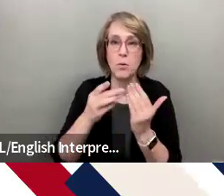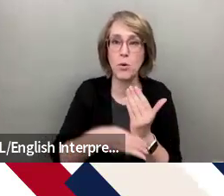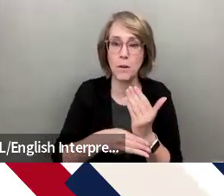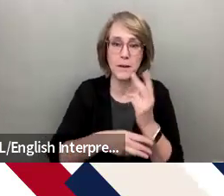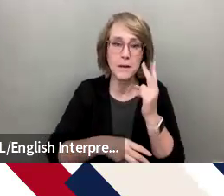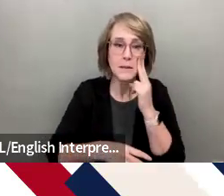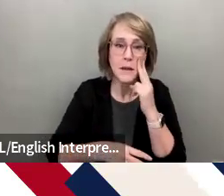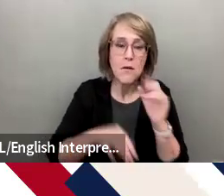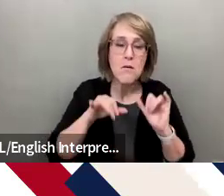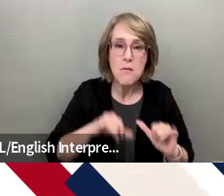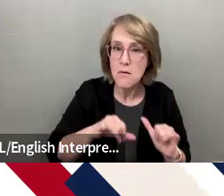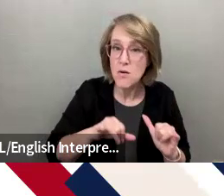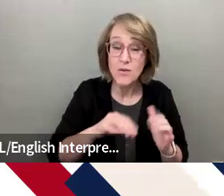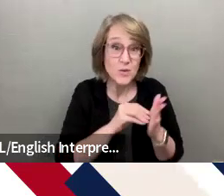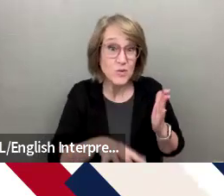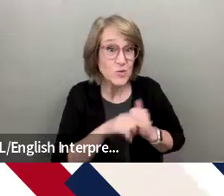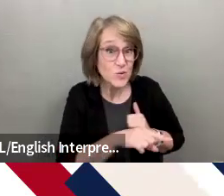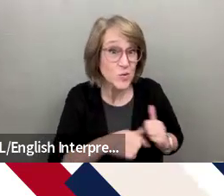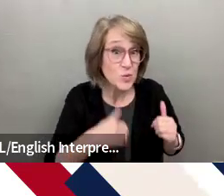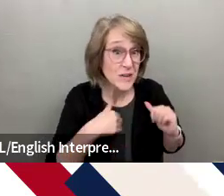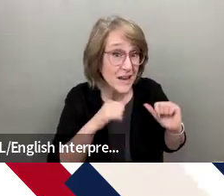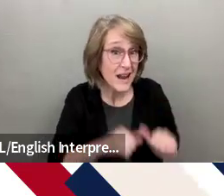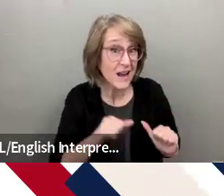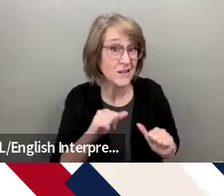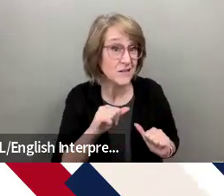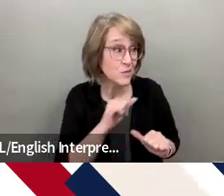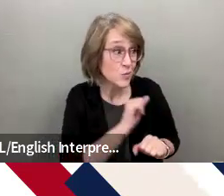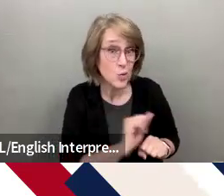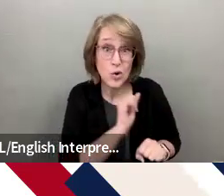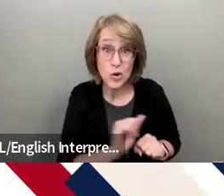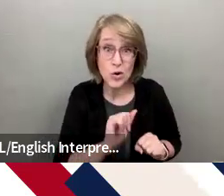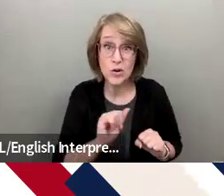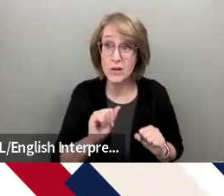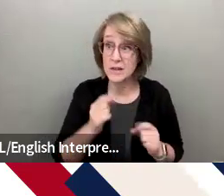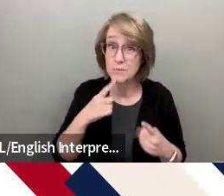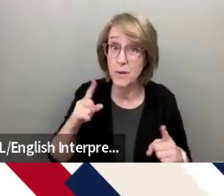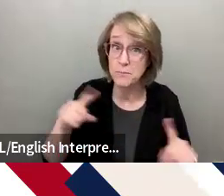STUDENTS HAVE THE ABILITY TO WORK. WE CAN BE SUCCESSFUL. WE CAN ALSO ALLEVIATE STRESS